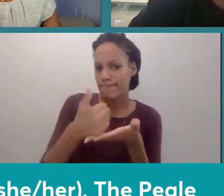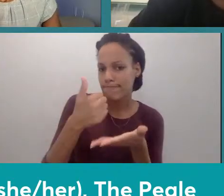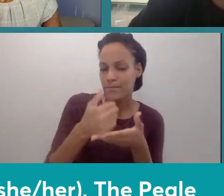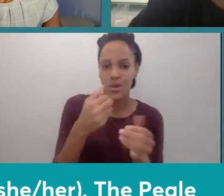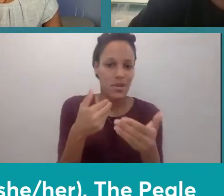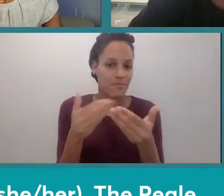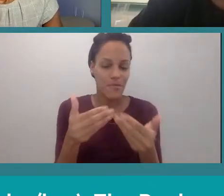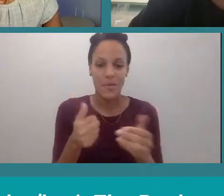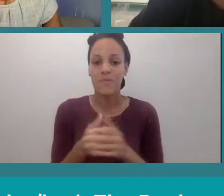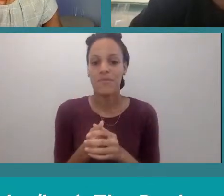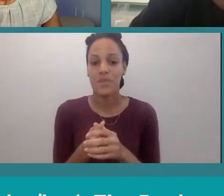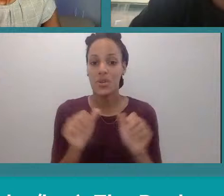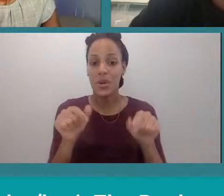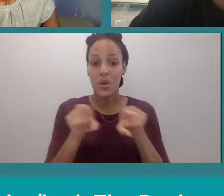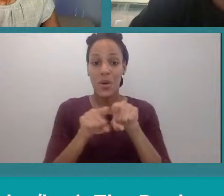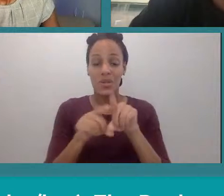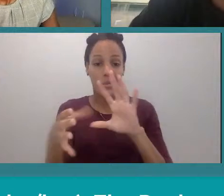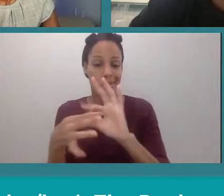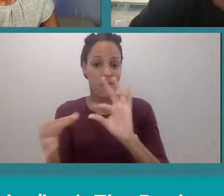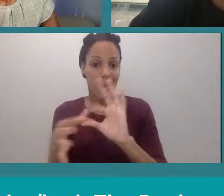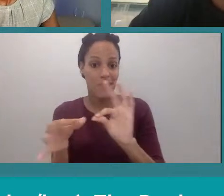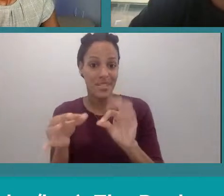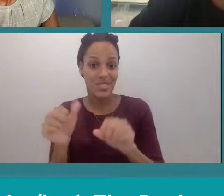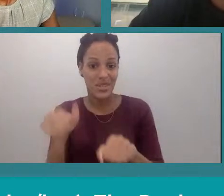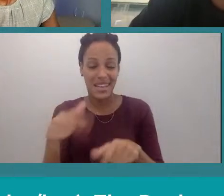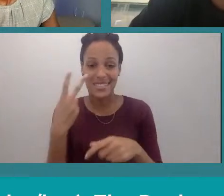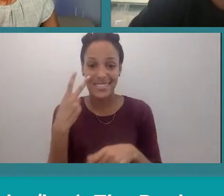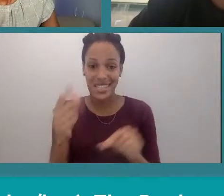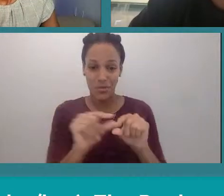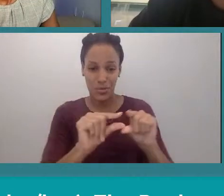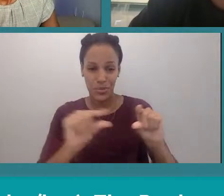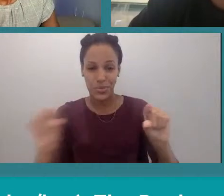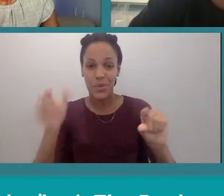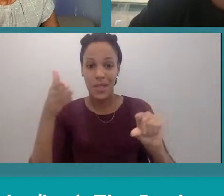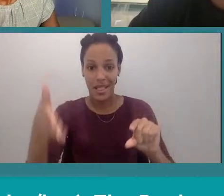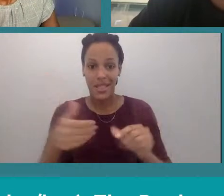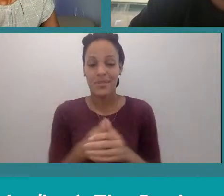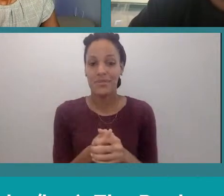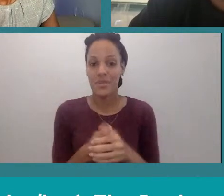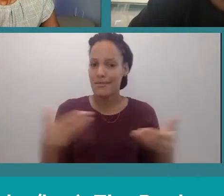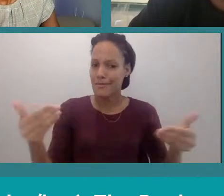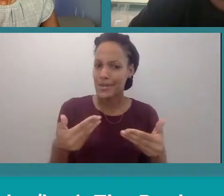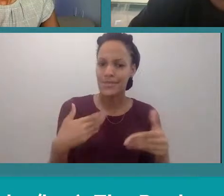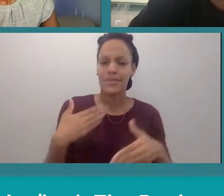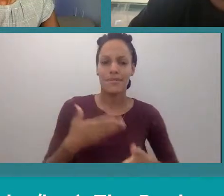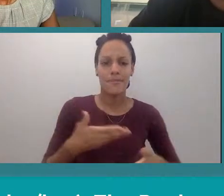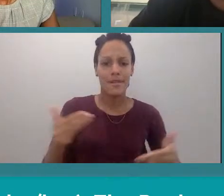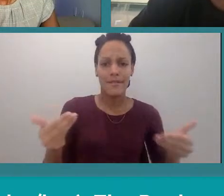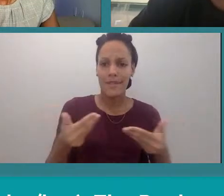page you see here. We invite you to write your questions in the chat box on the web page you are watching